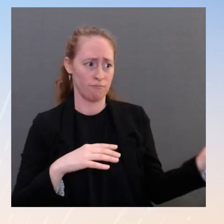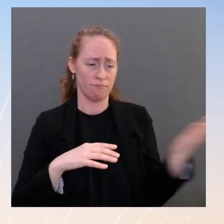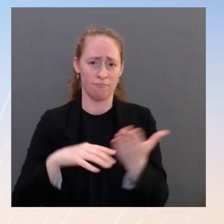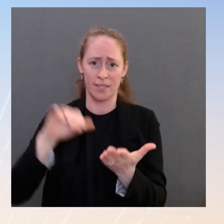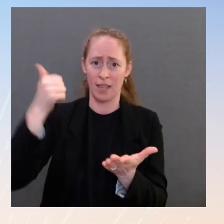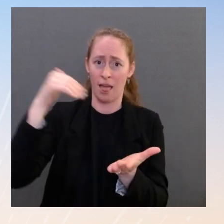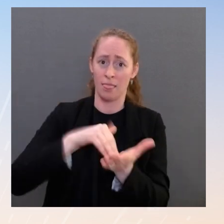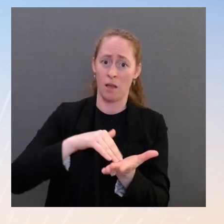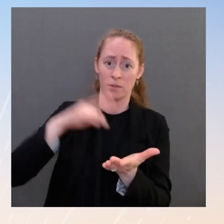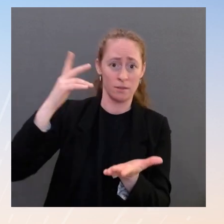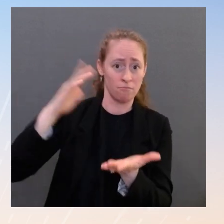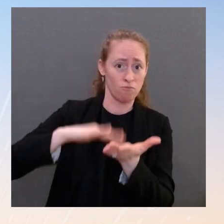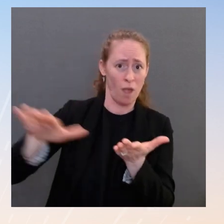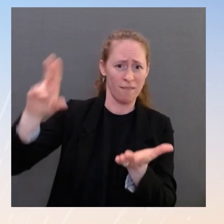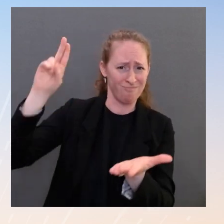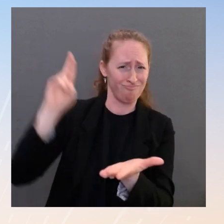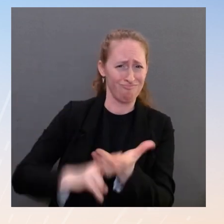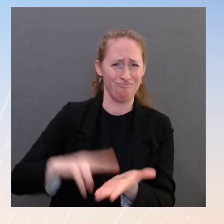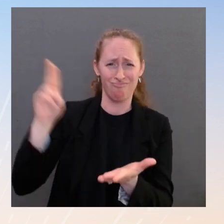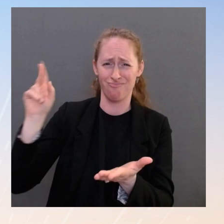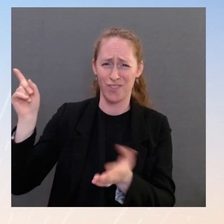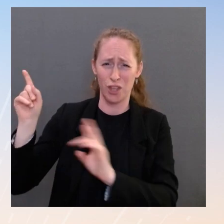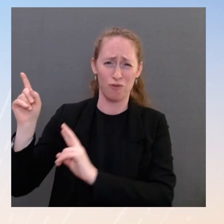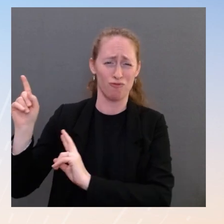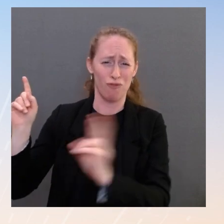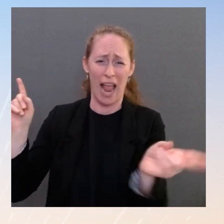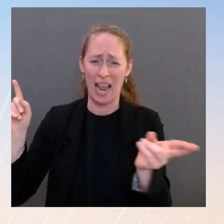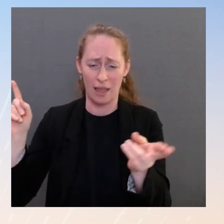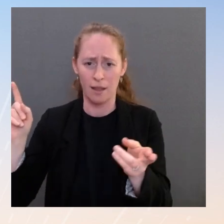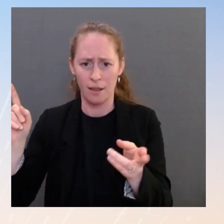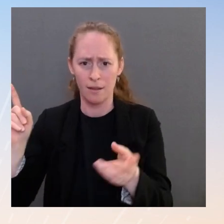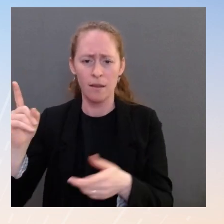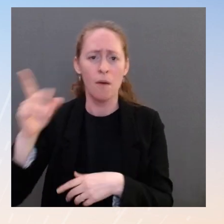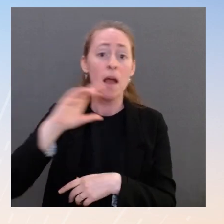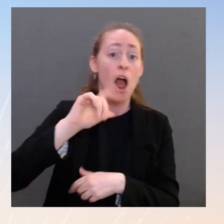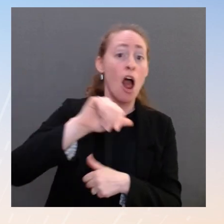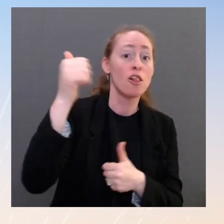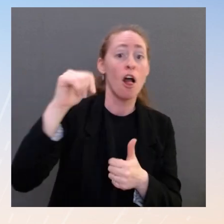and he's looking at executive actions and authorities. But I don't have anything to preview on that front. The Press: Okay.